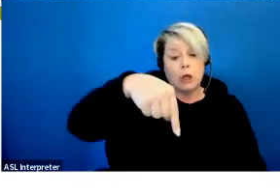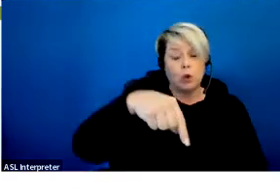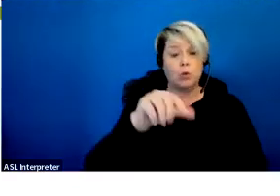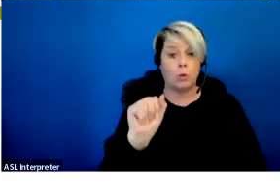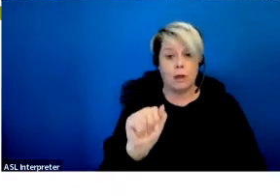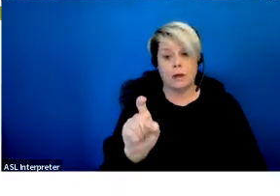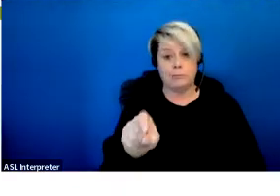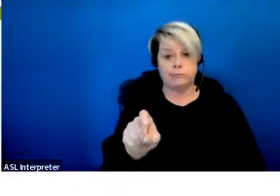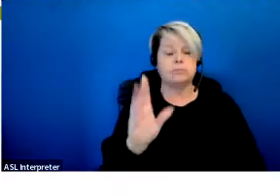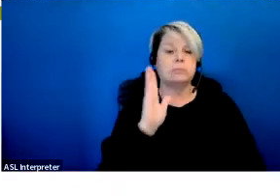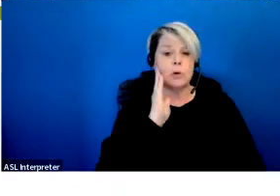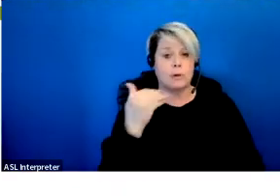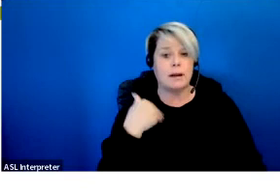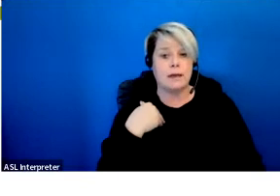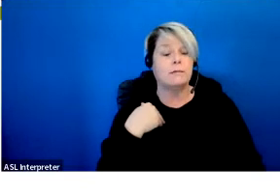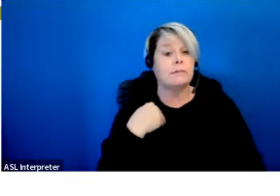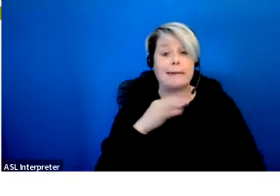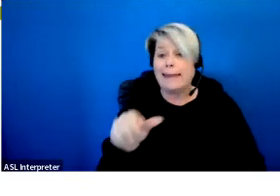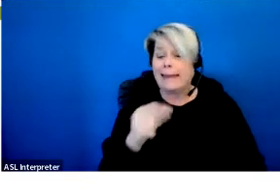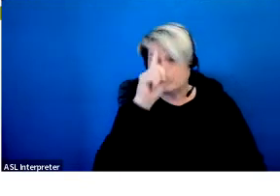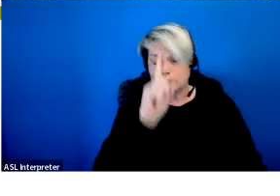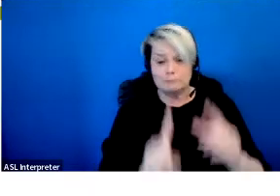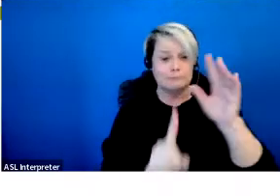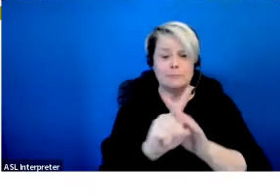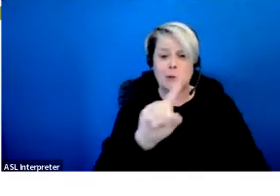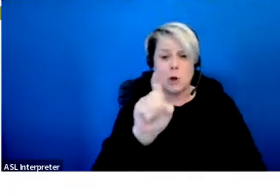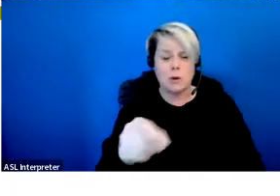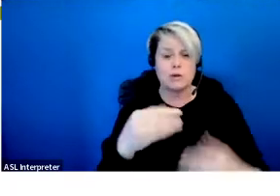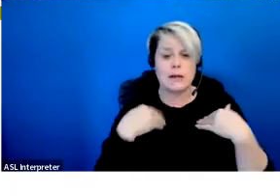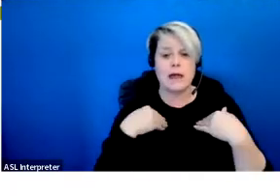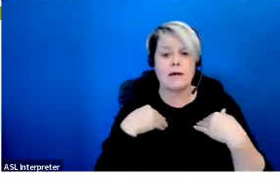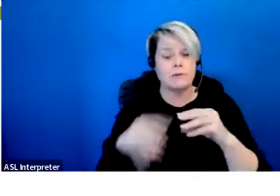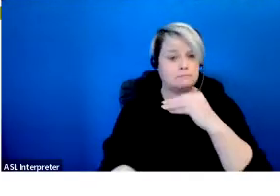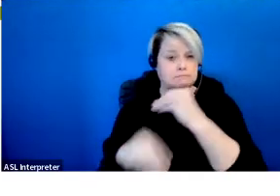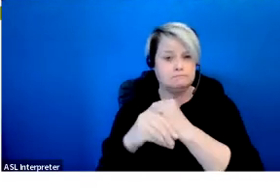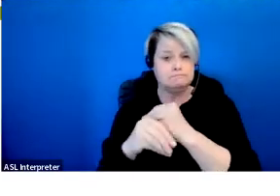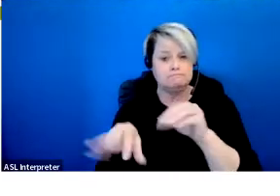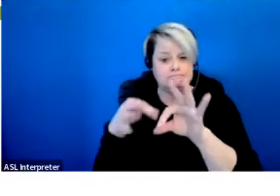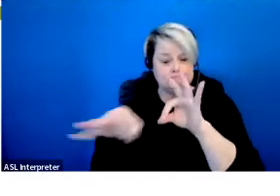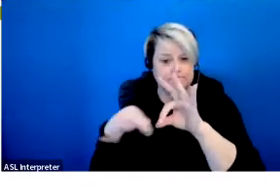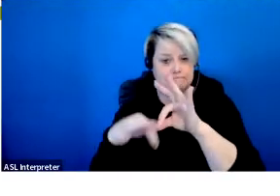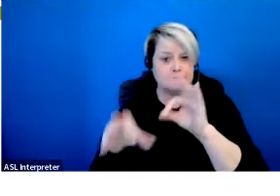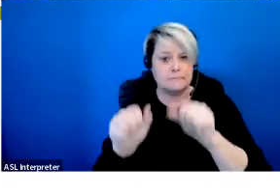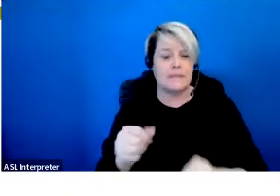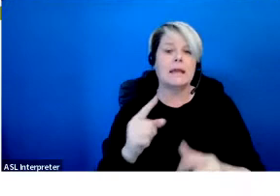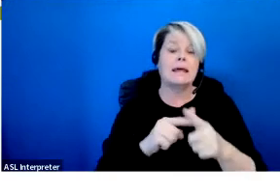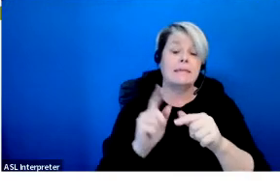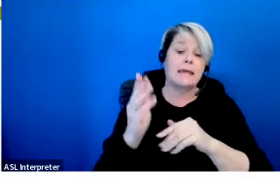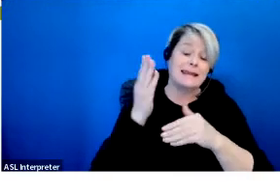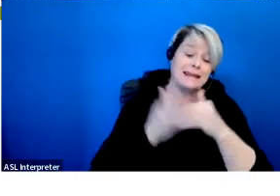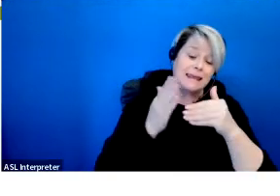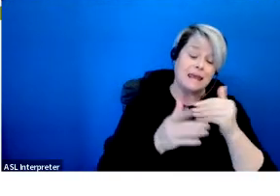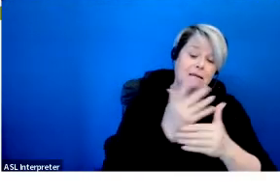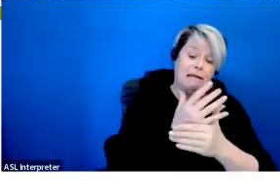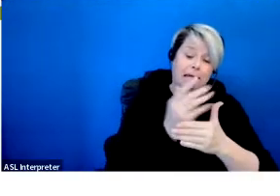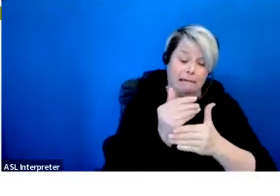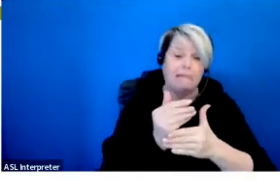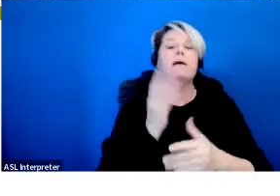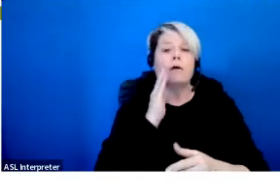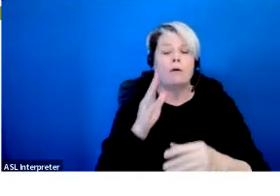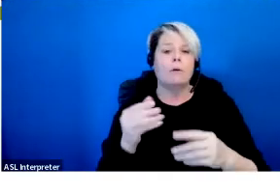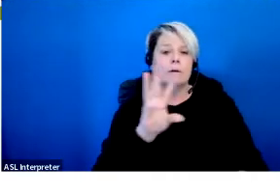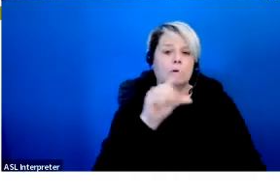And we are also going to be using the Q&A button